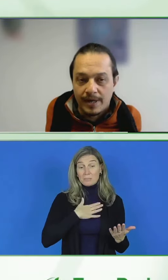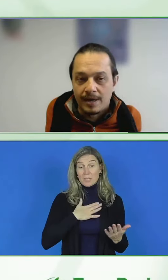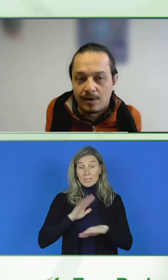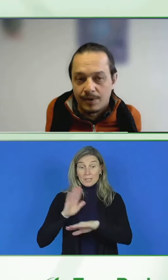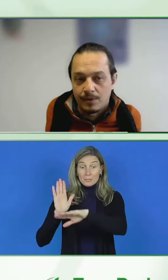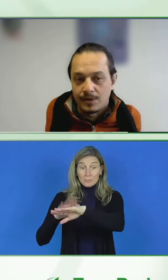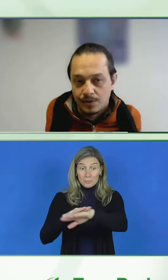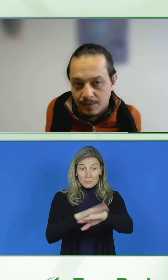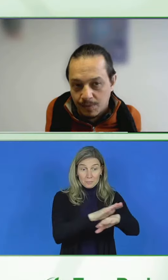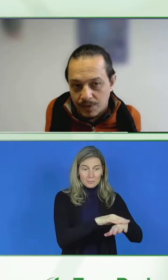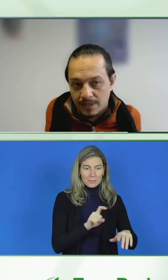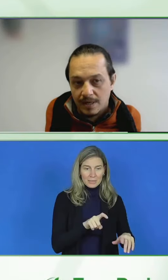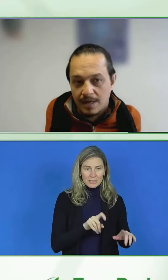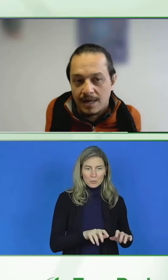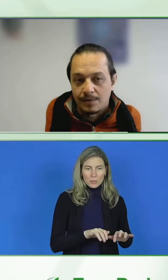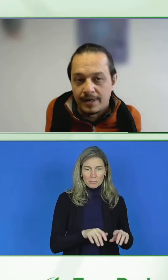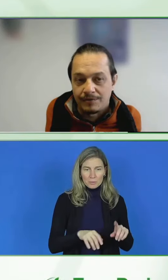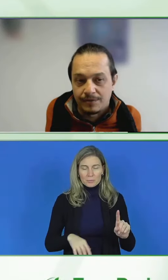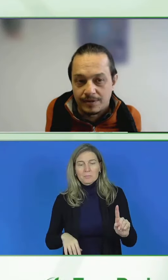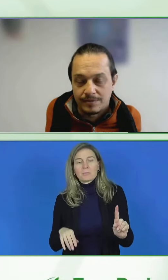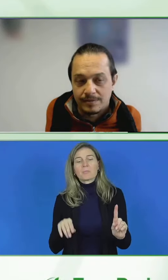where we are going to be putting our efforts.